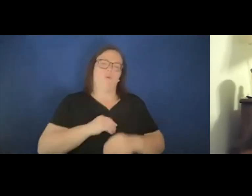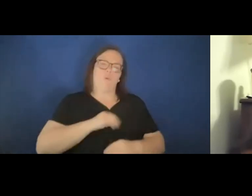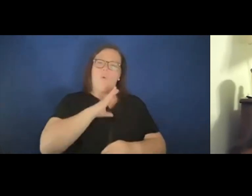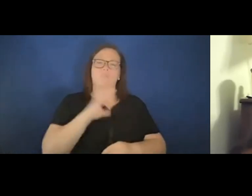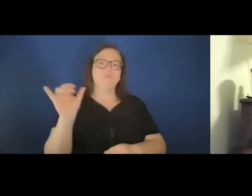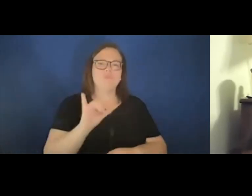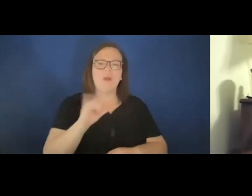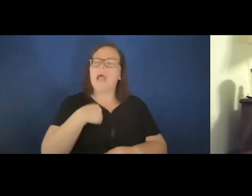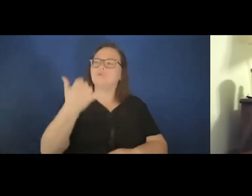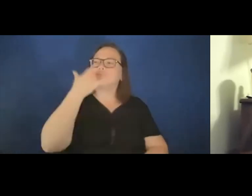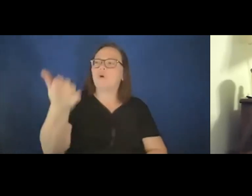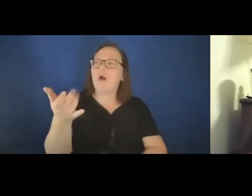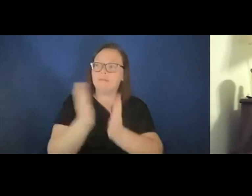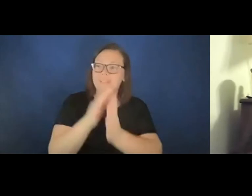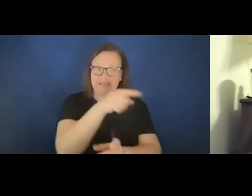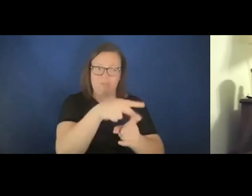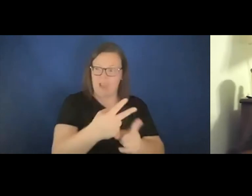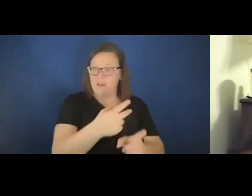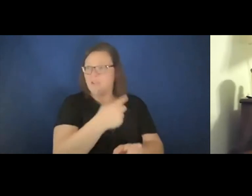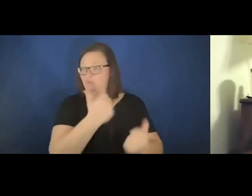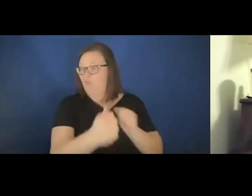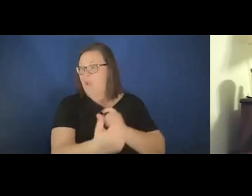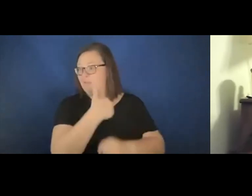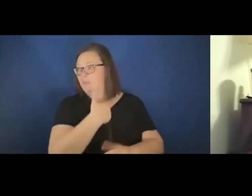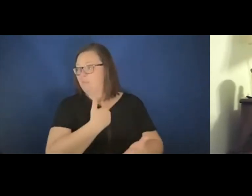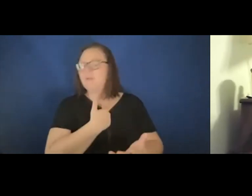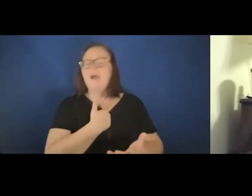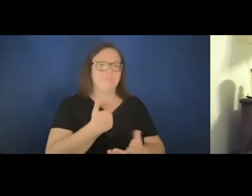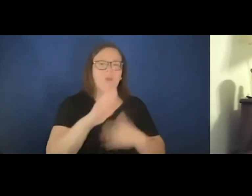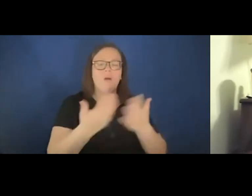him to tell if the mechanic is ripping me off; all the times I thought they were mad